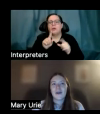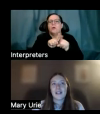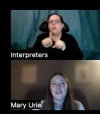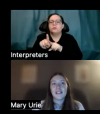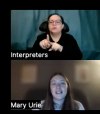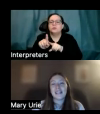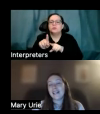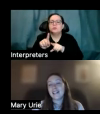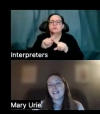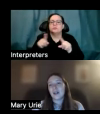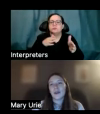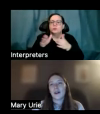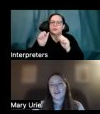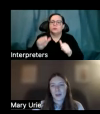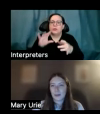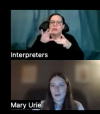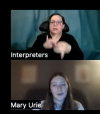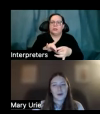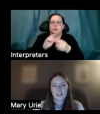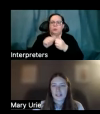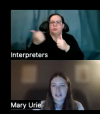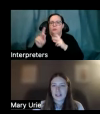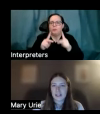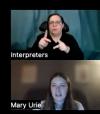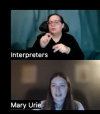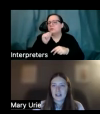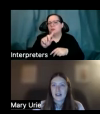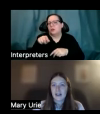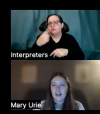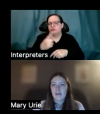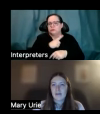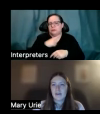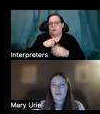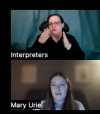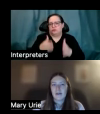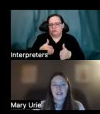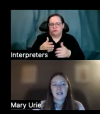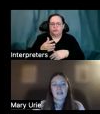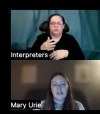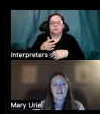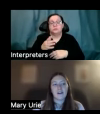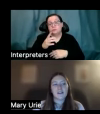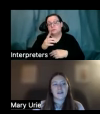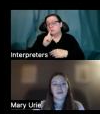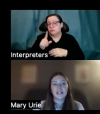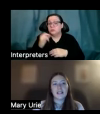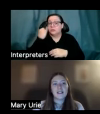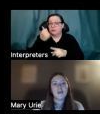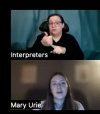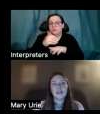ways you can connect with other people who aren't just legislators. You can if you're on social media, you might